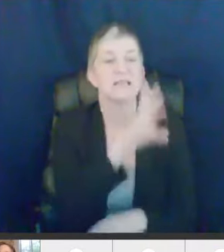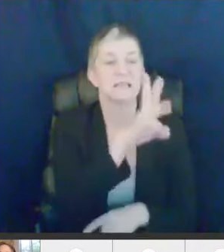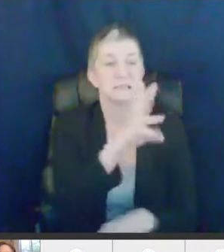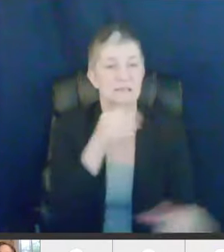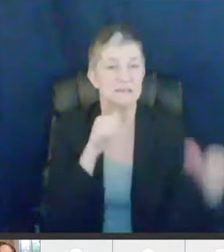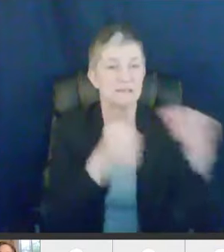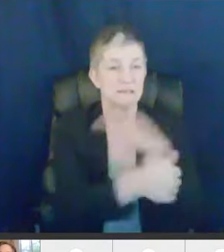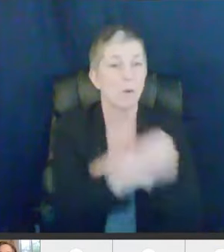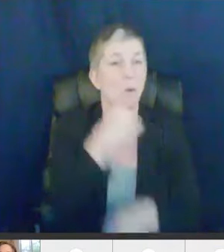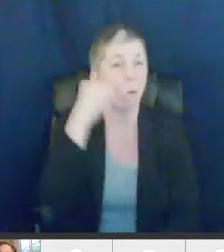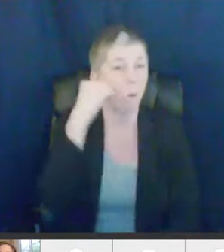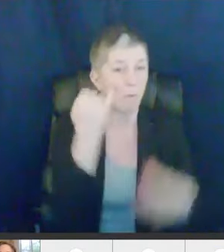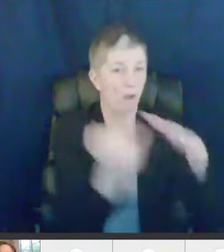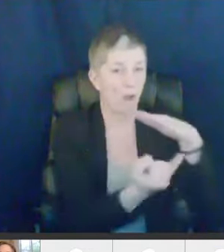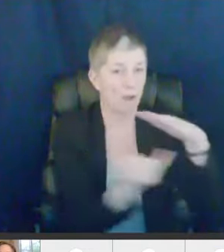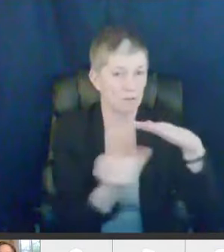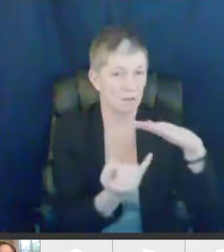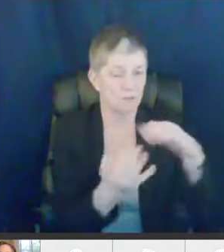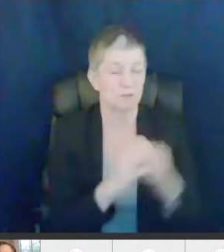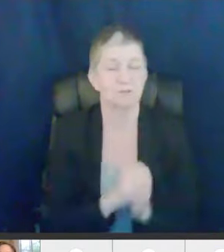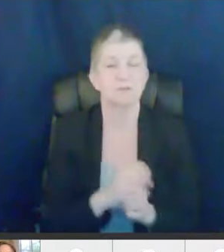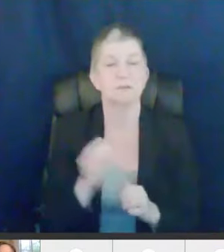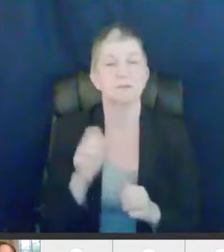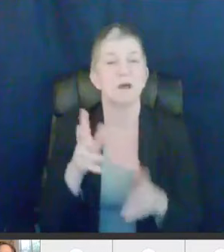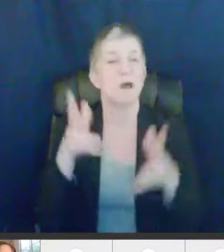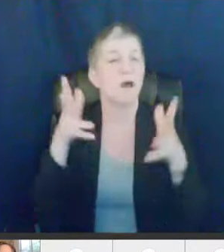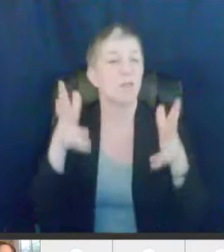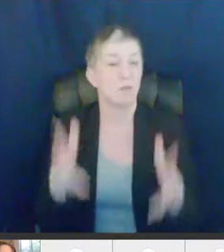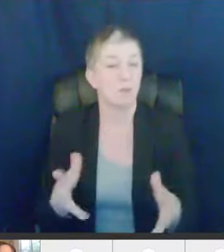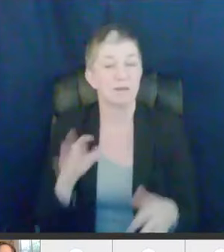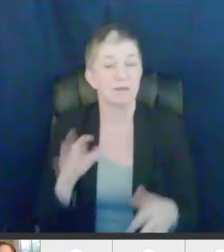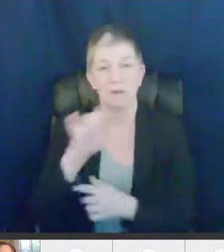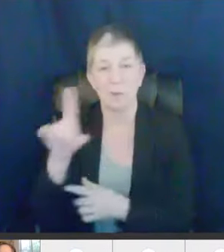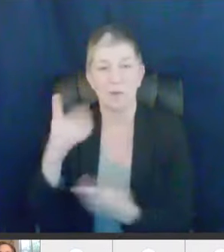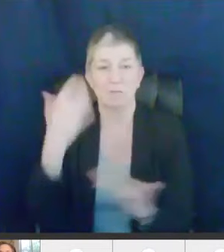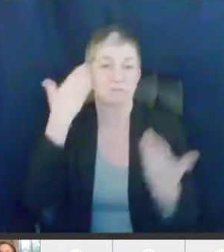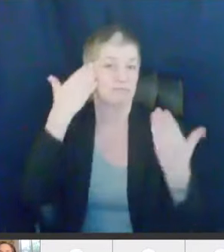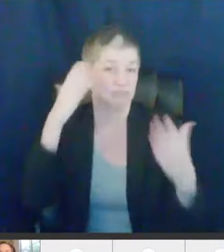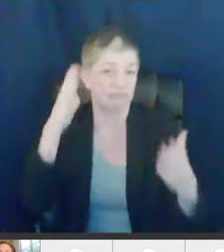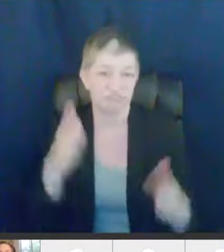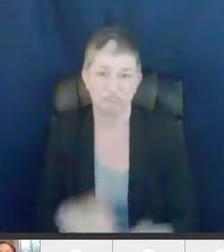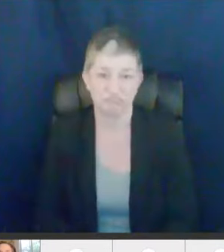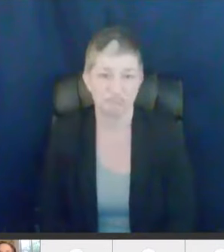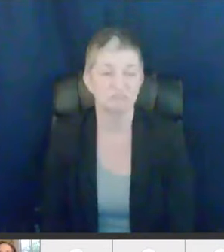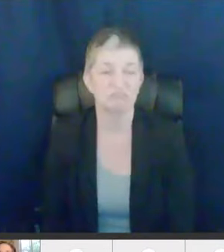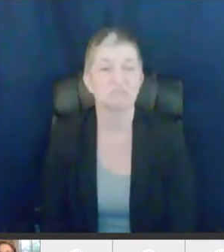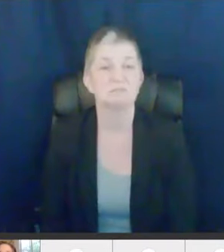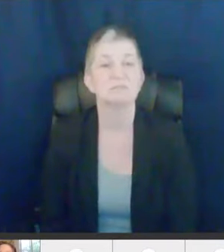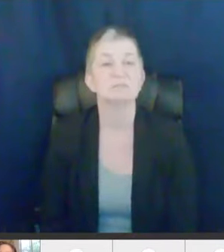do not have information on the remaining 91 now I do have an announcement about